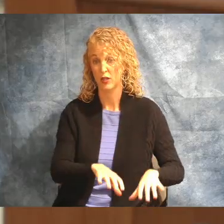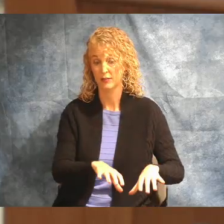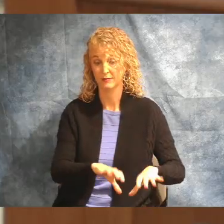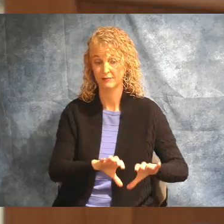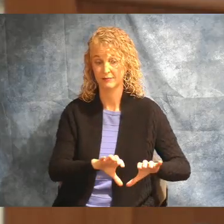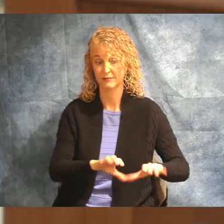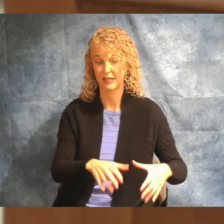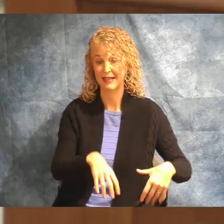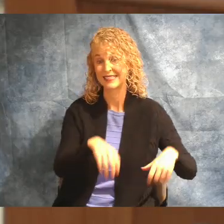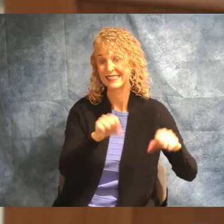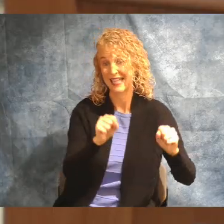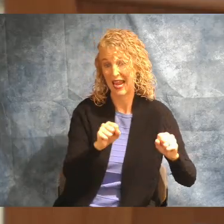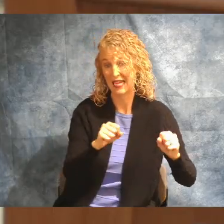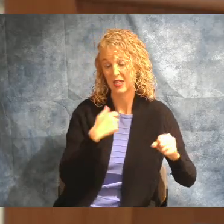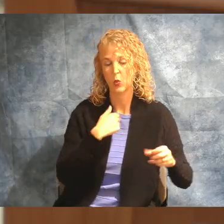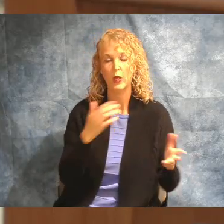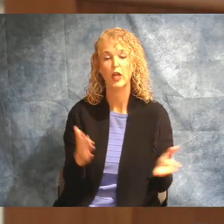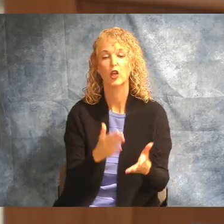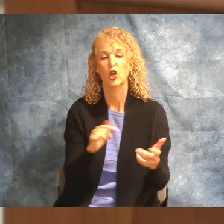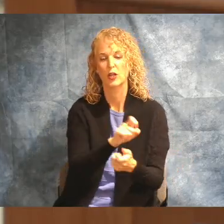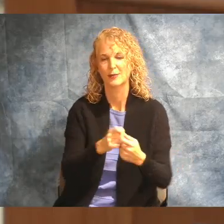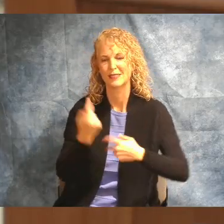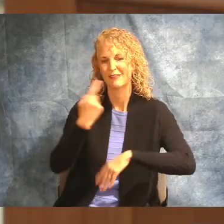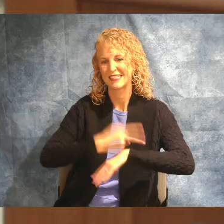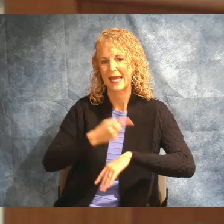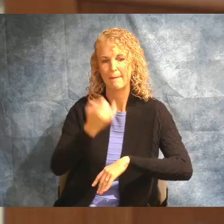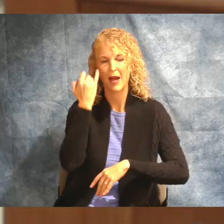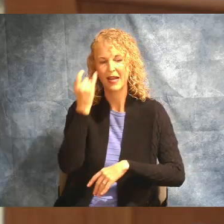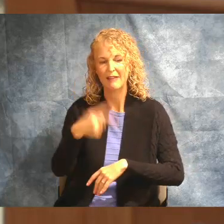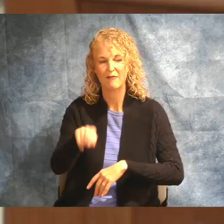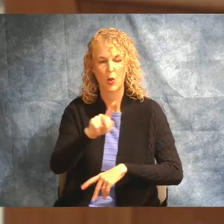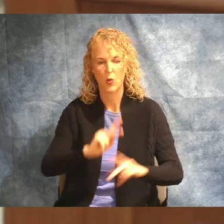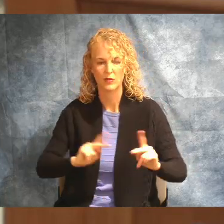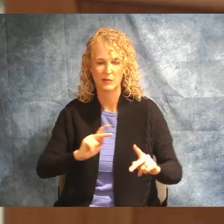but for those businesses that couldn't make it to Small Business Day or were doing other things,